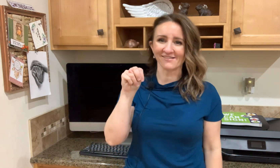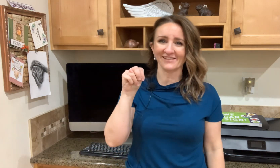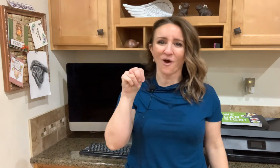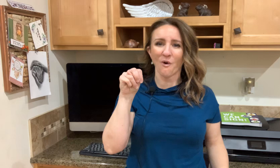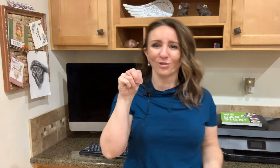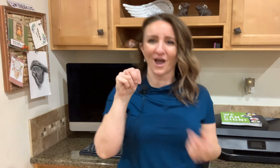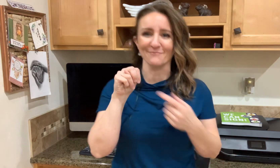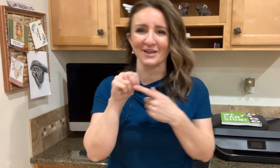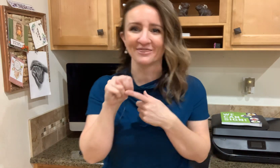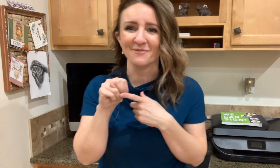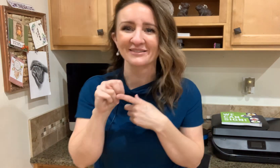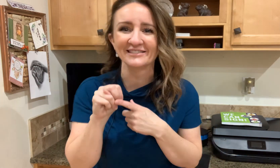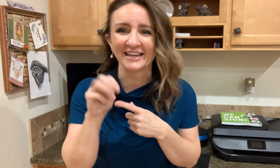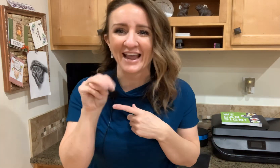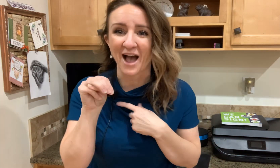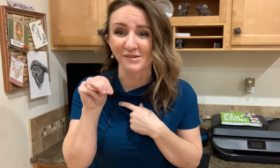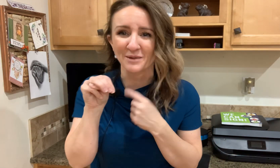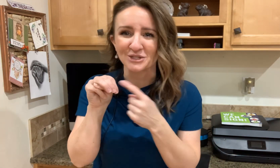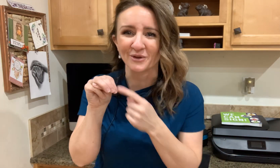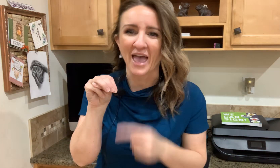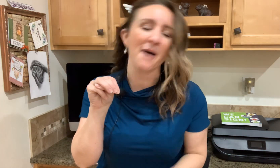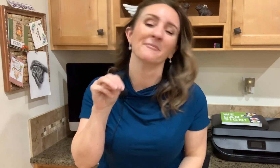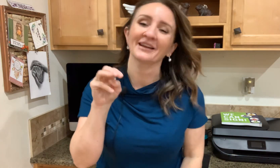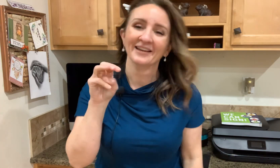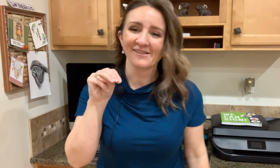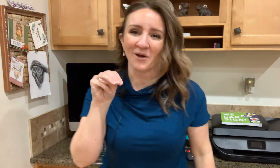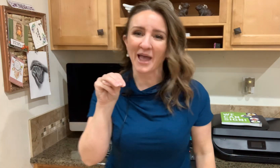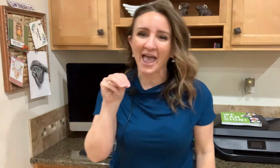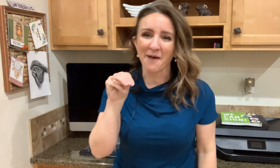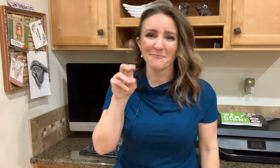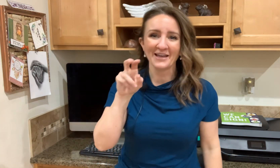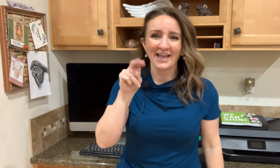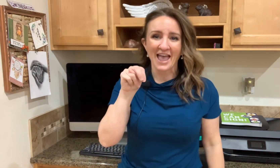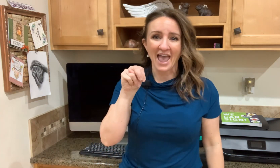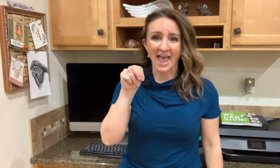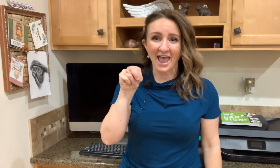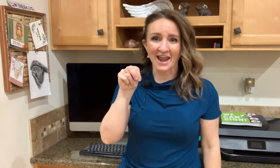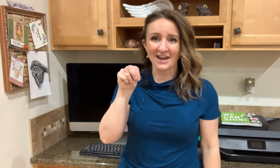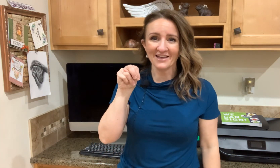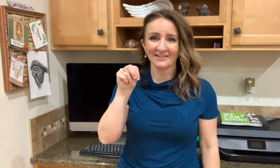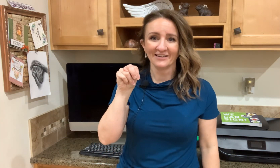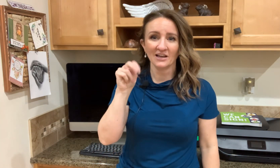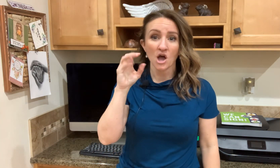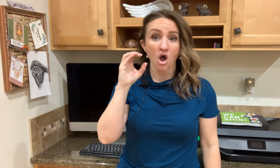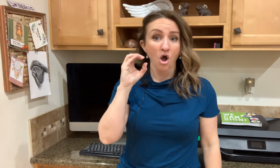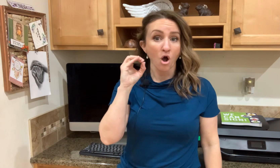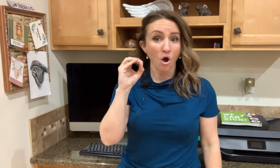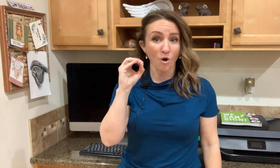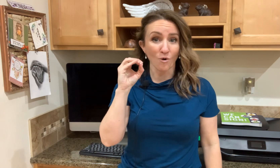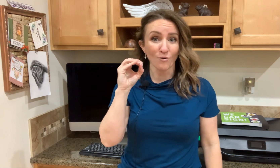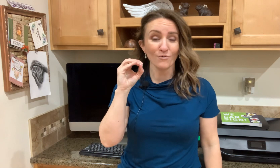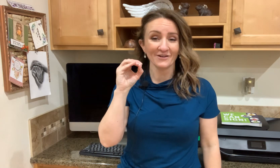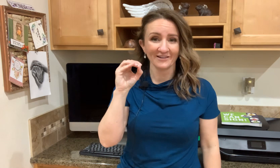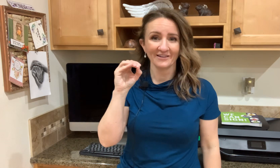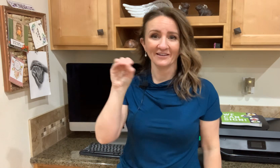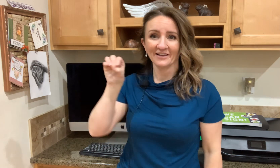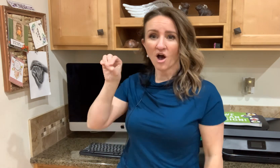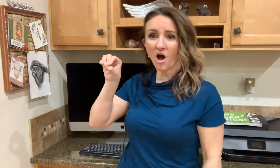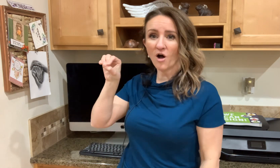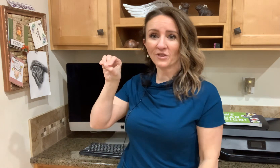can't see a lot of my thumb sticking out, especially with M. So M, N, then O all the